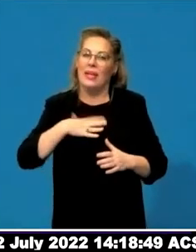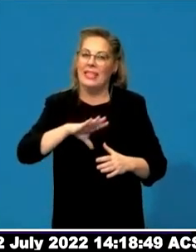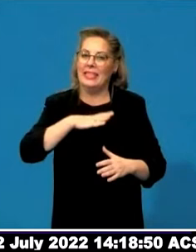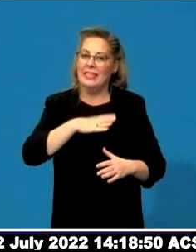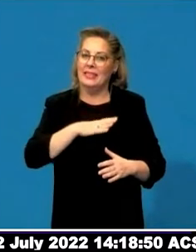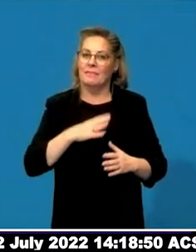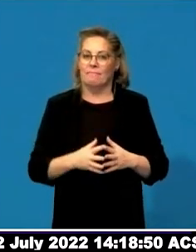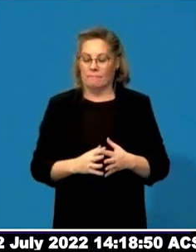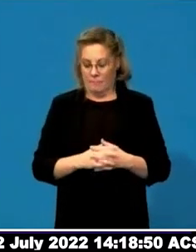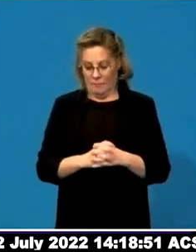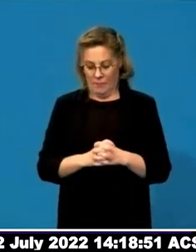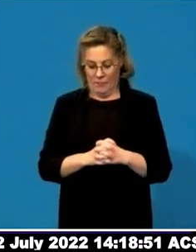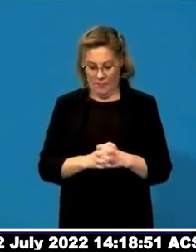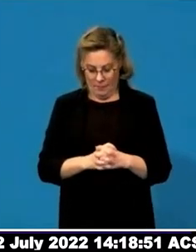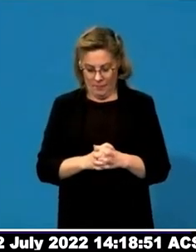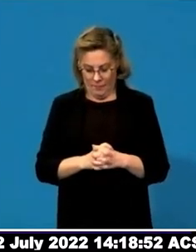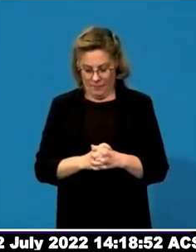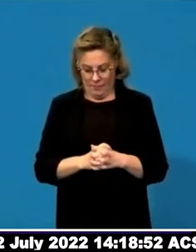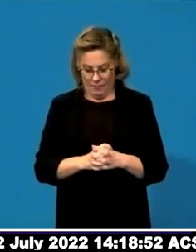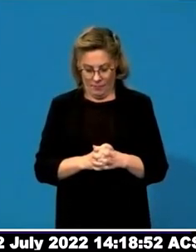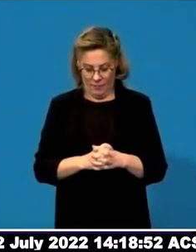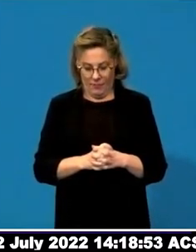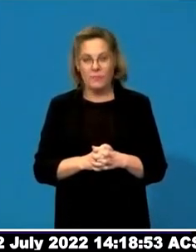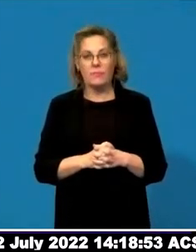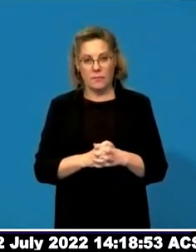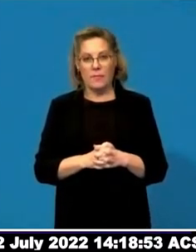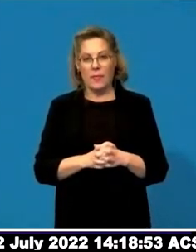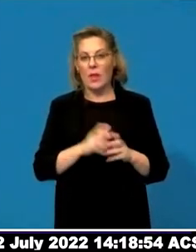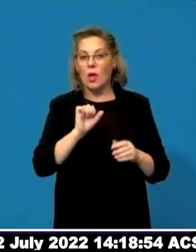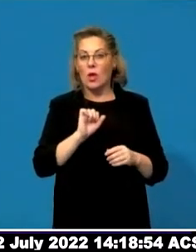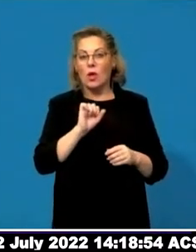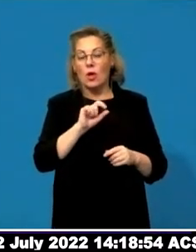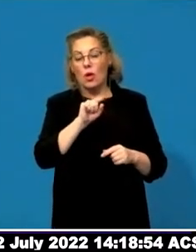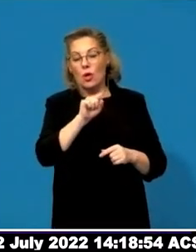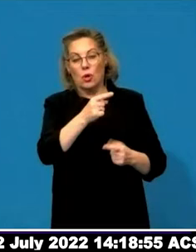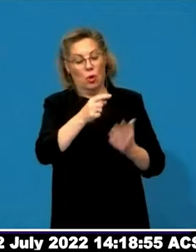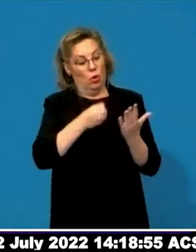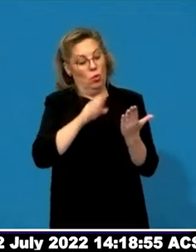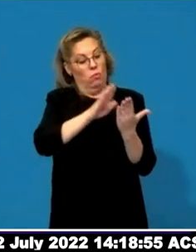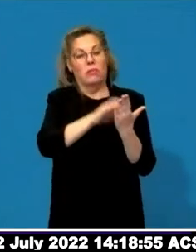you've said at paragraph 31 that: "The NDIS model of developing individualised plans